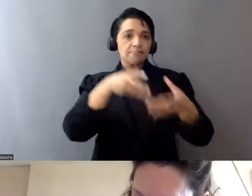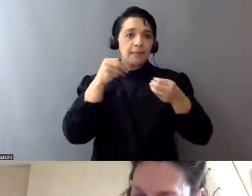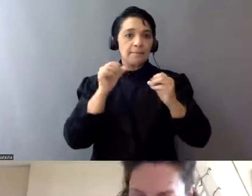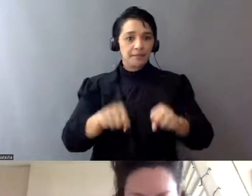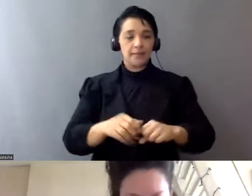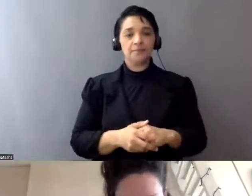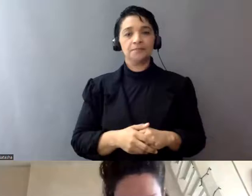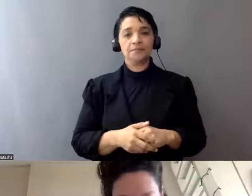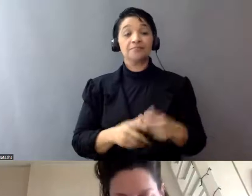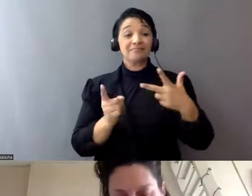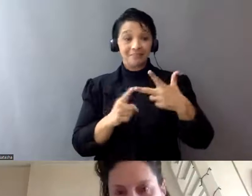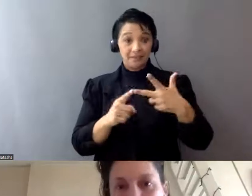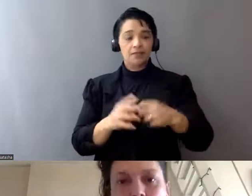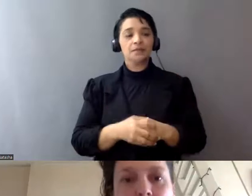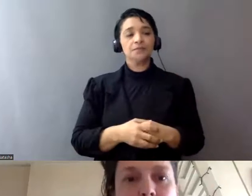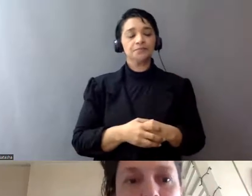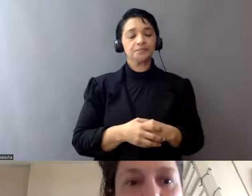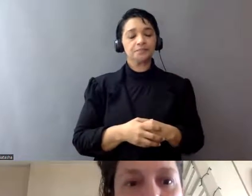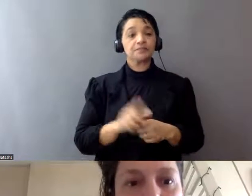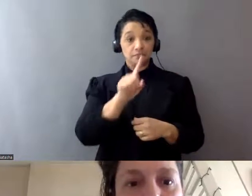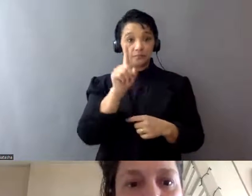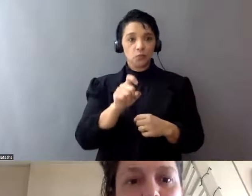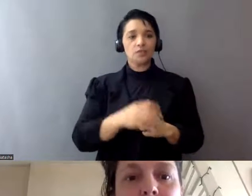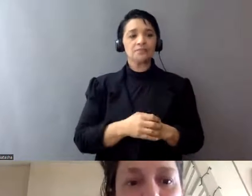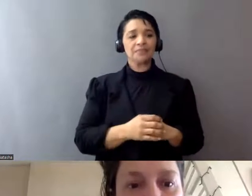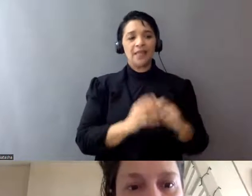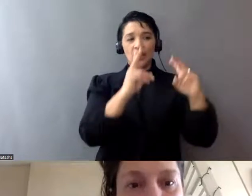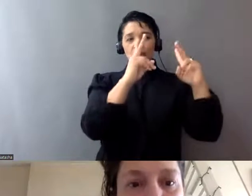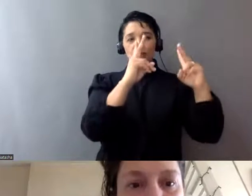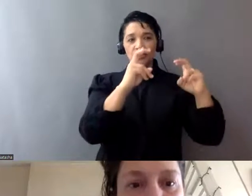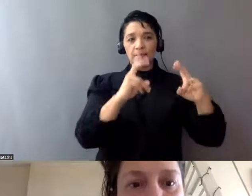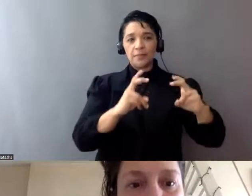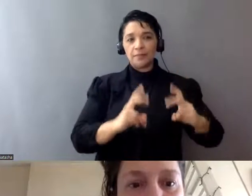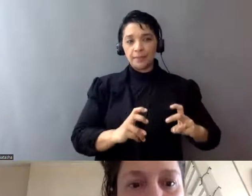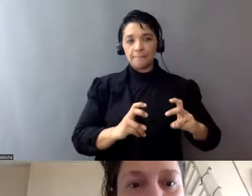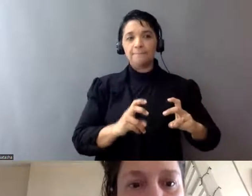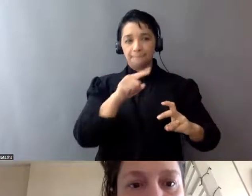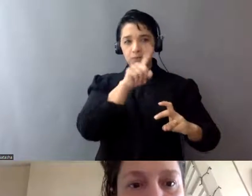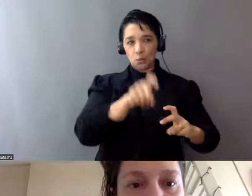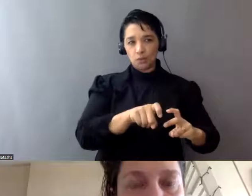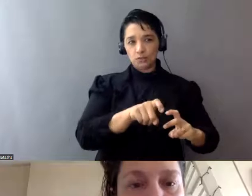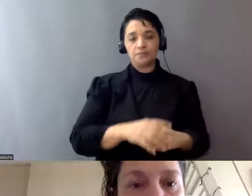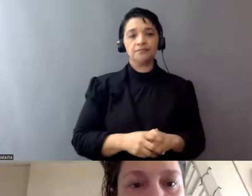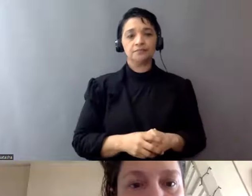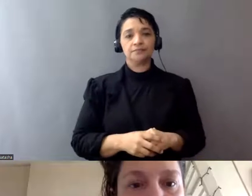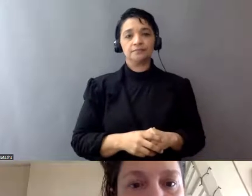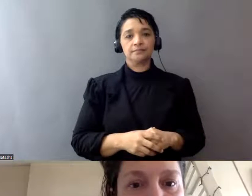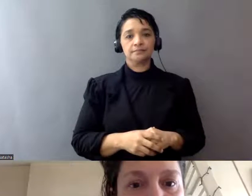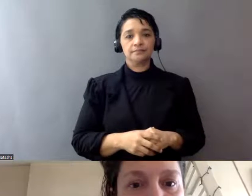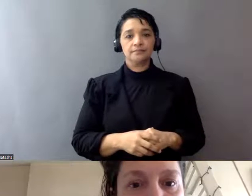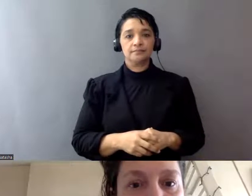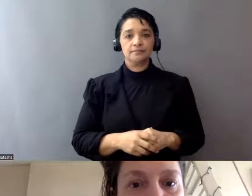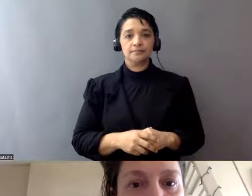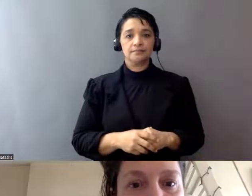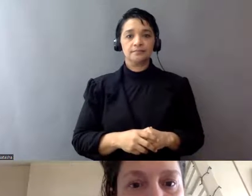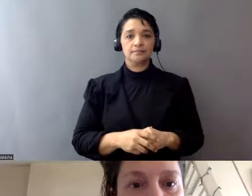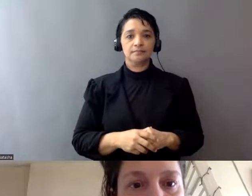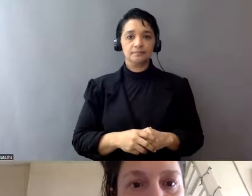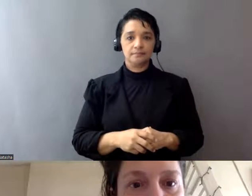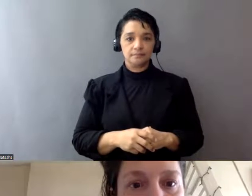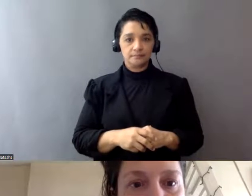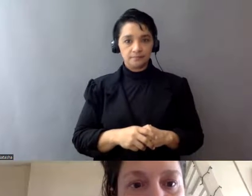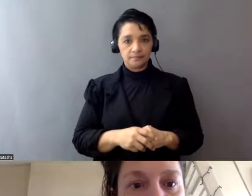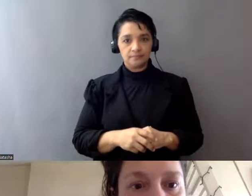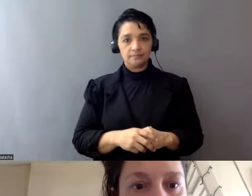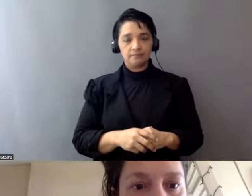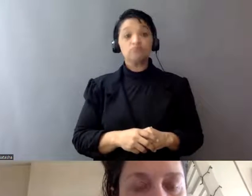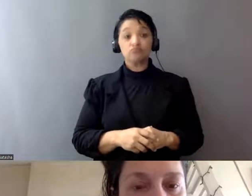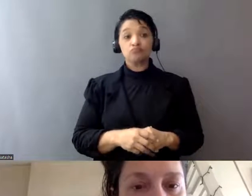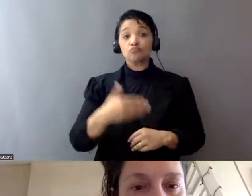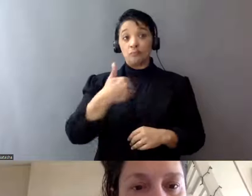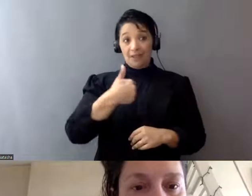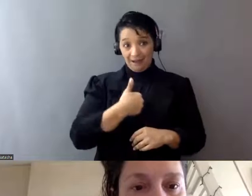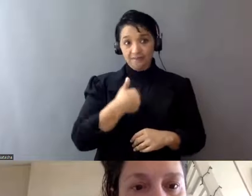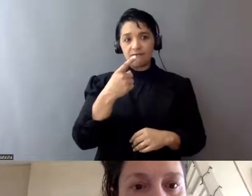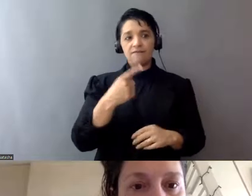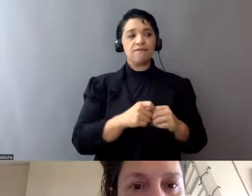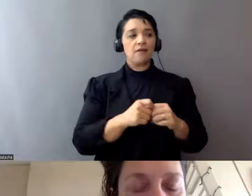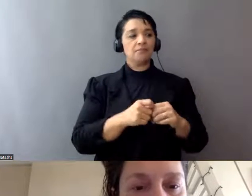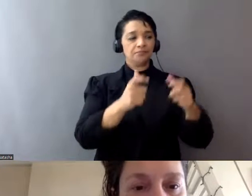Finally, the schematic point, there is definitely several teams within the case studies reports